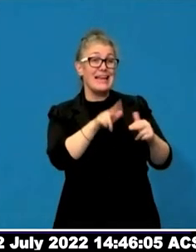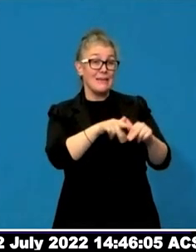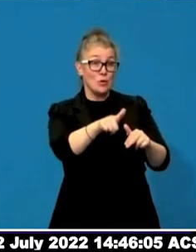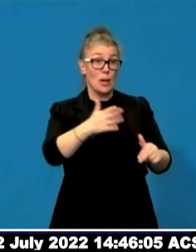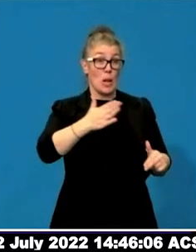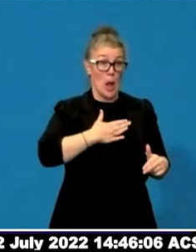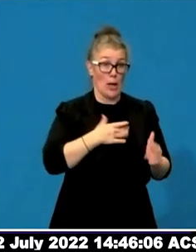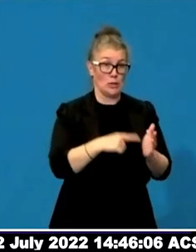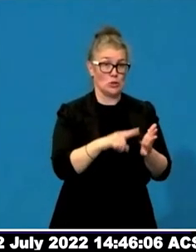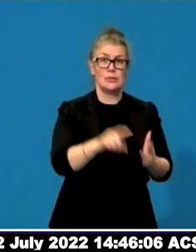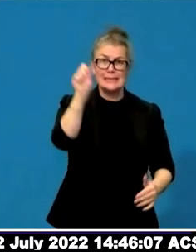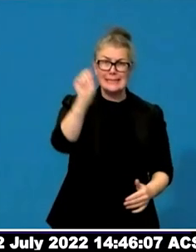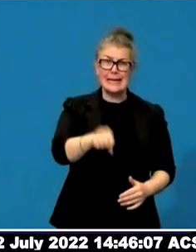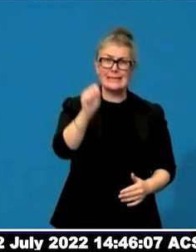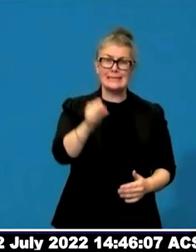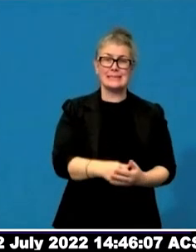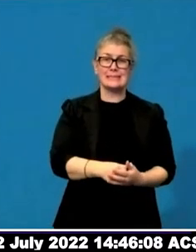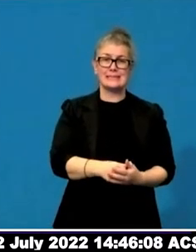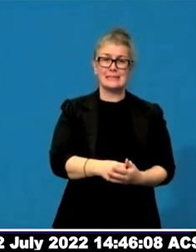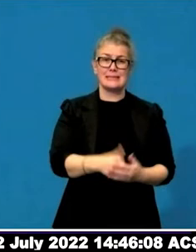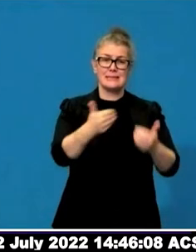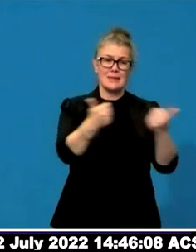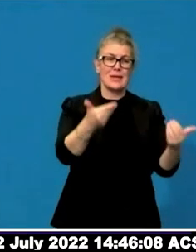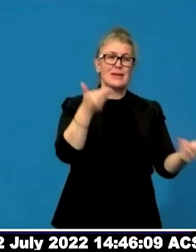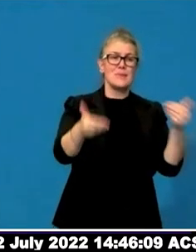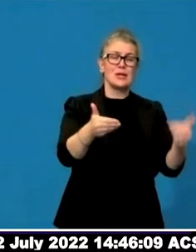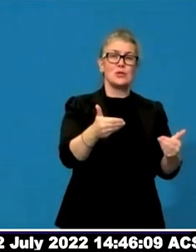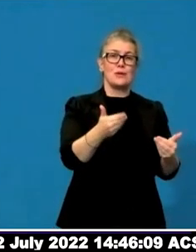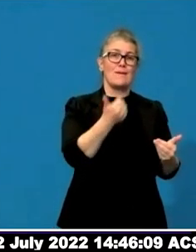Absolutely, absolutely. And separate from the hourly rate. Yes.